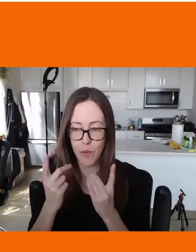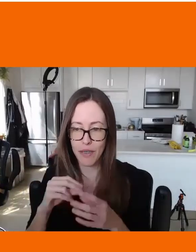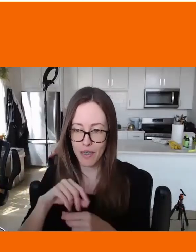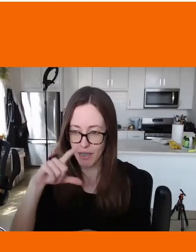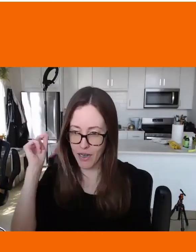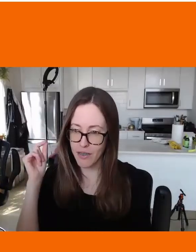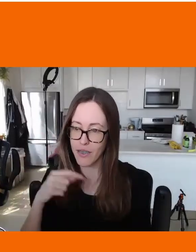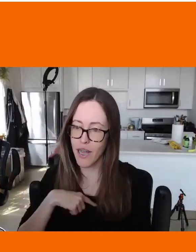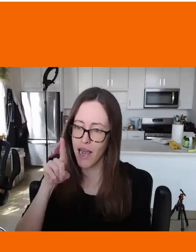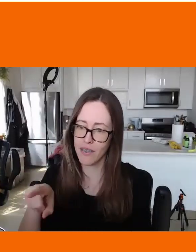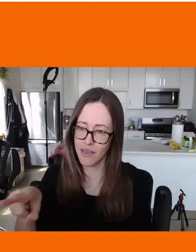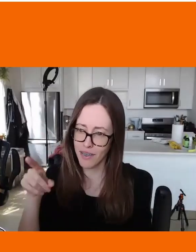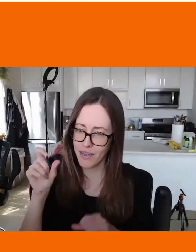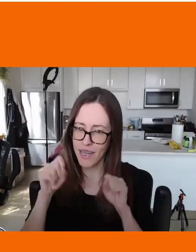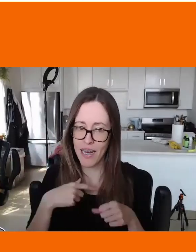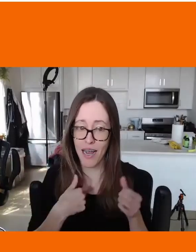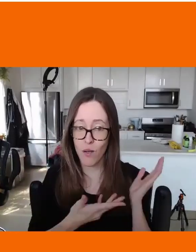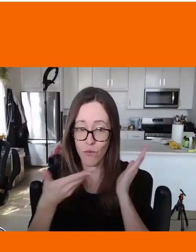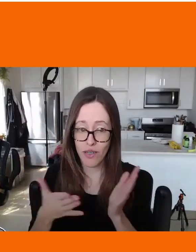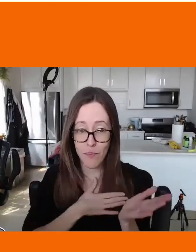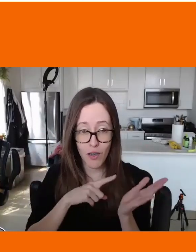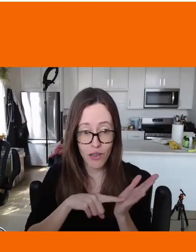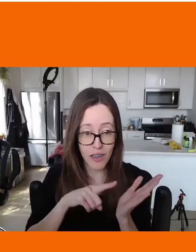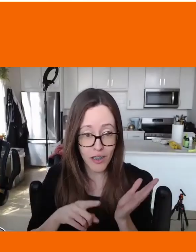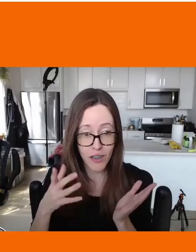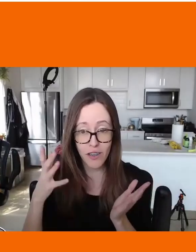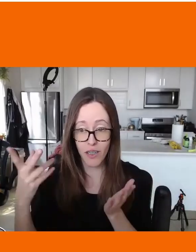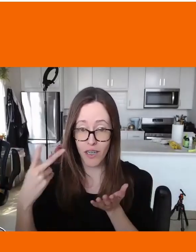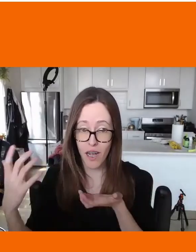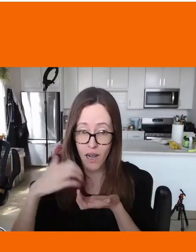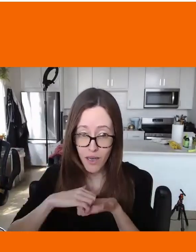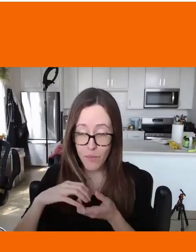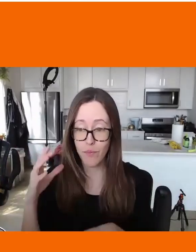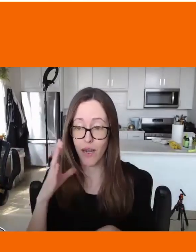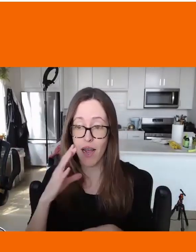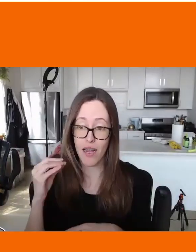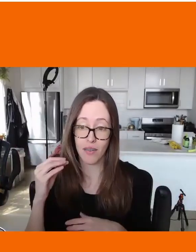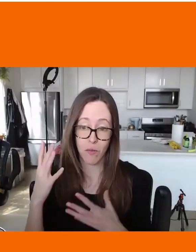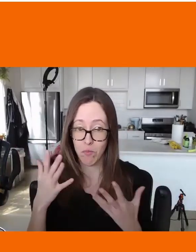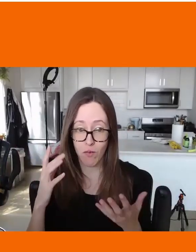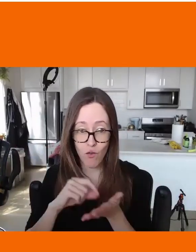He's a professor and a director of their HCI program. I asked if I could bring my research to campus